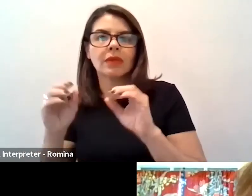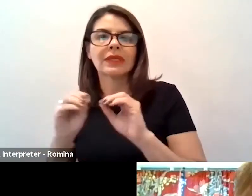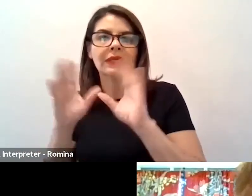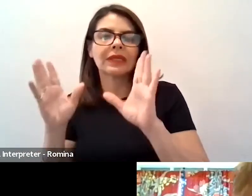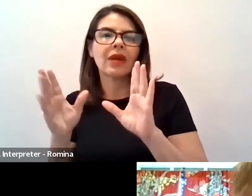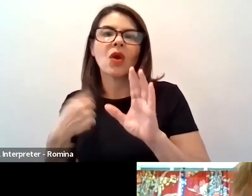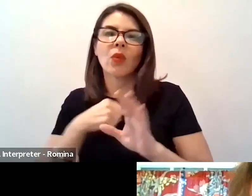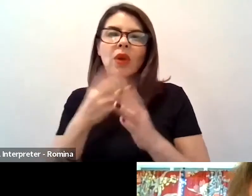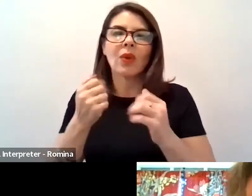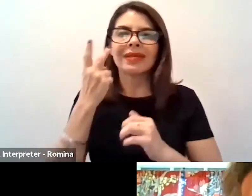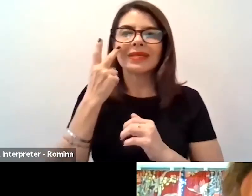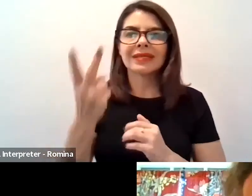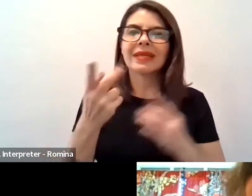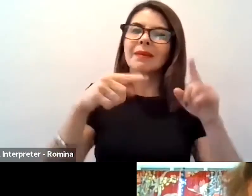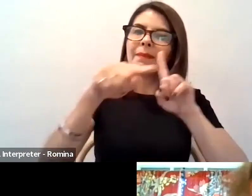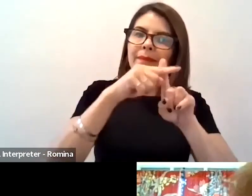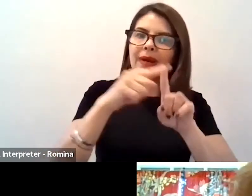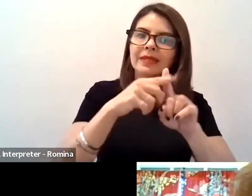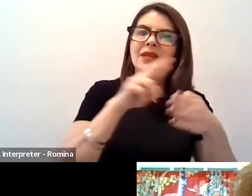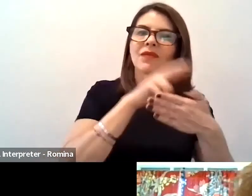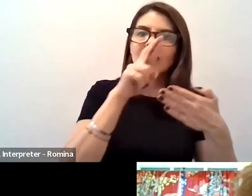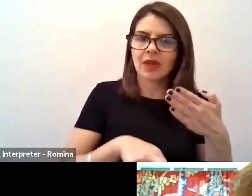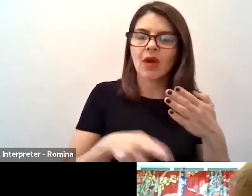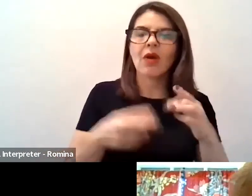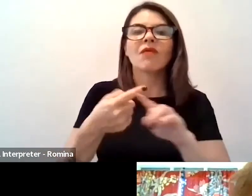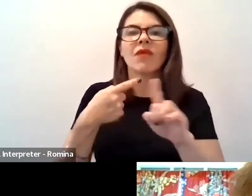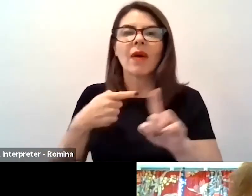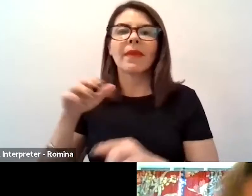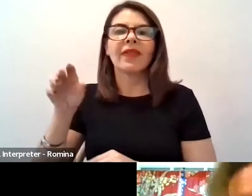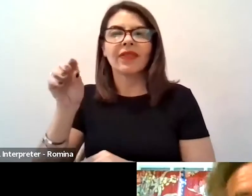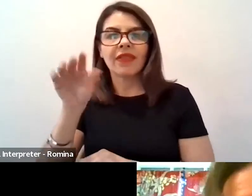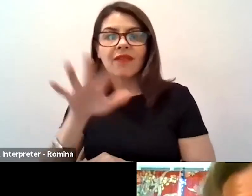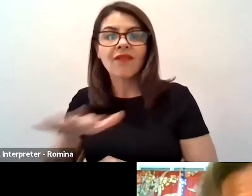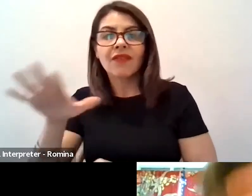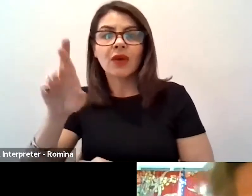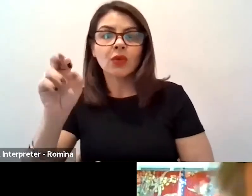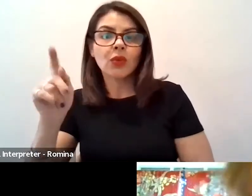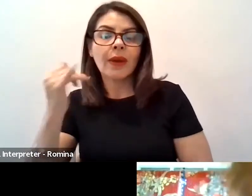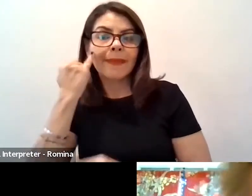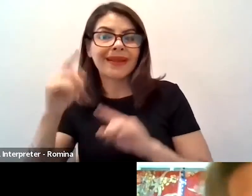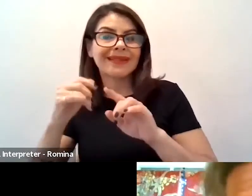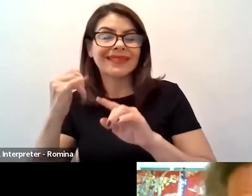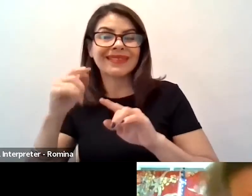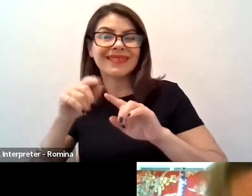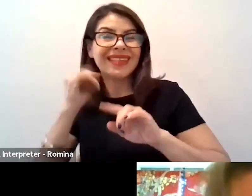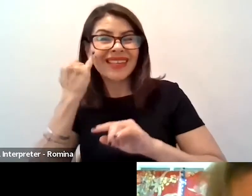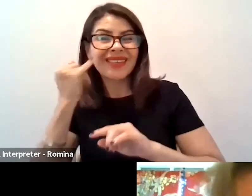through and concluded by the field rep. But if that falls through, usually we give it a day